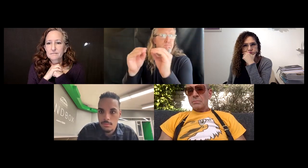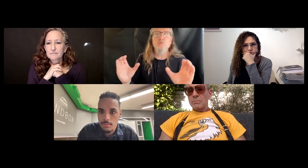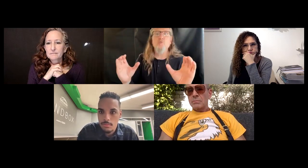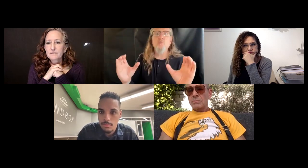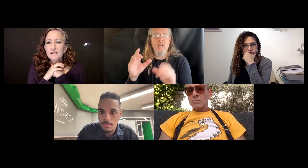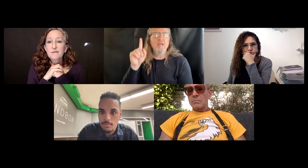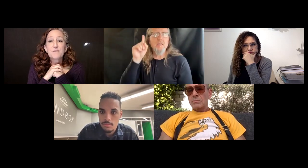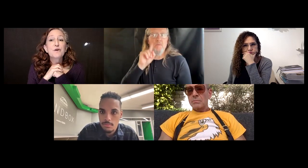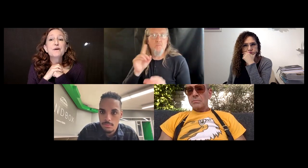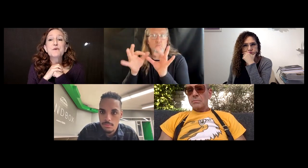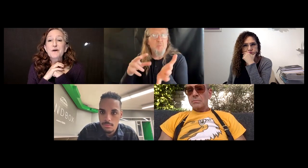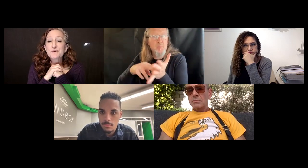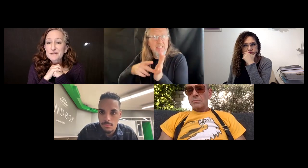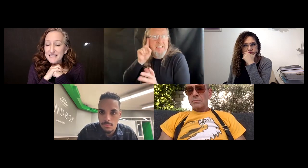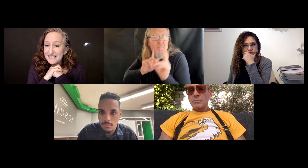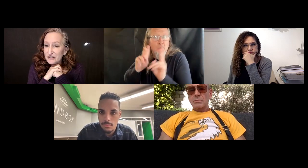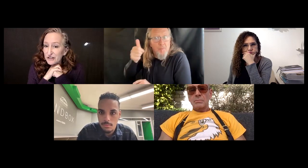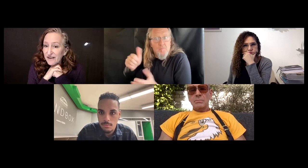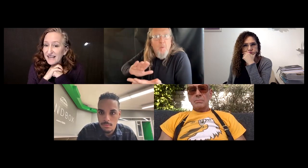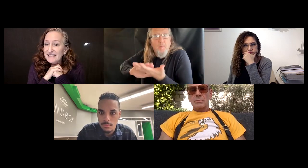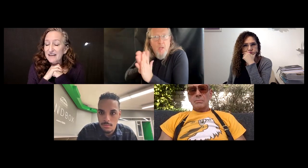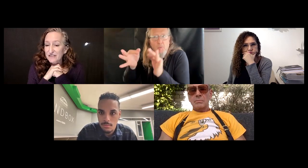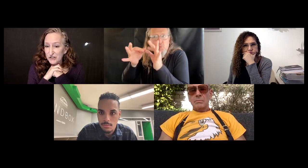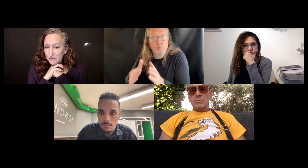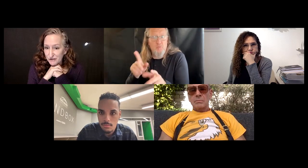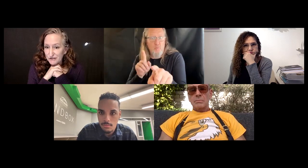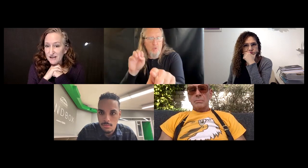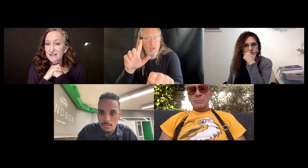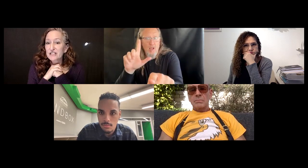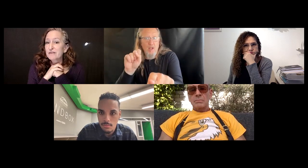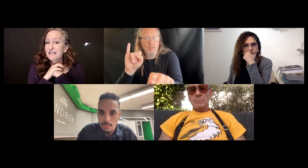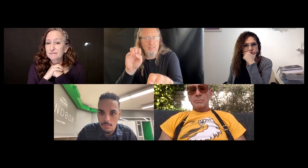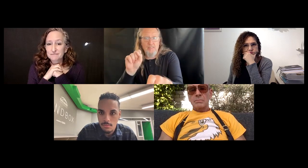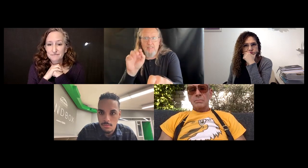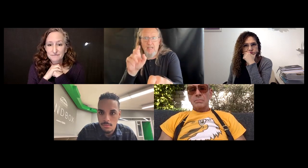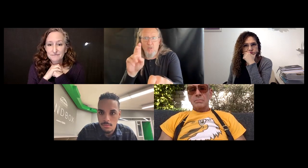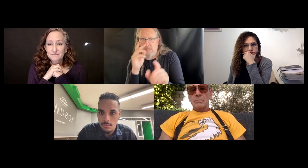More and more we'll see certified deaf interpreters on screen.